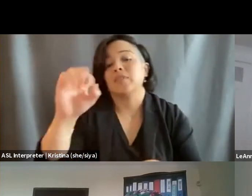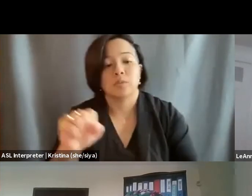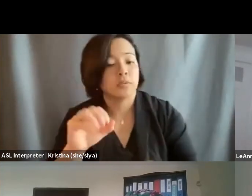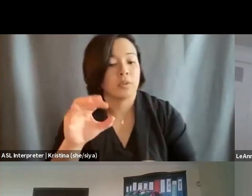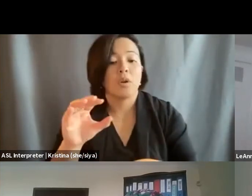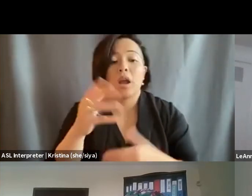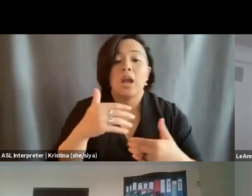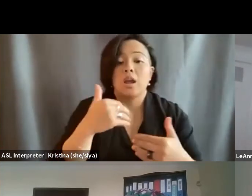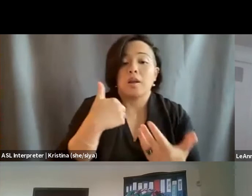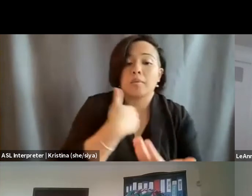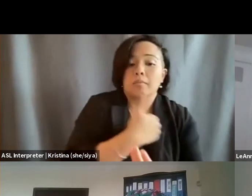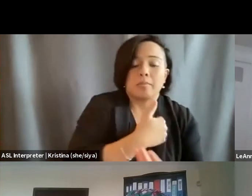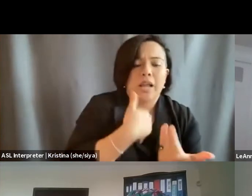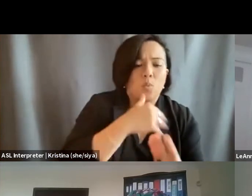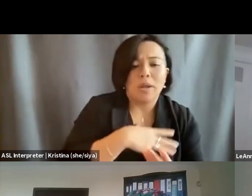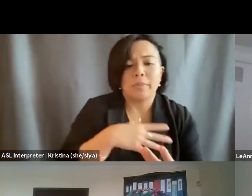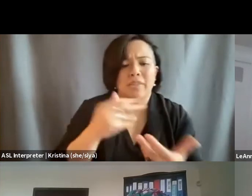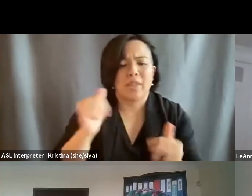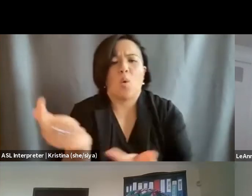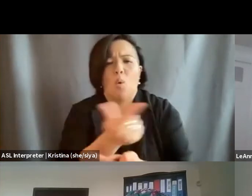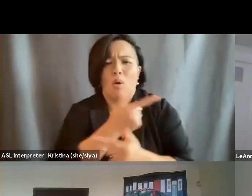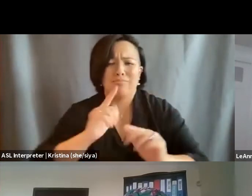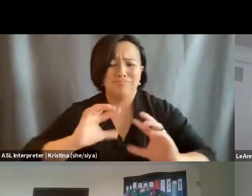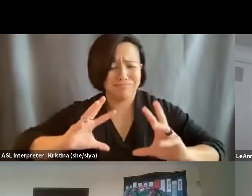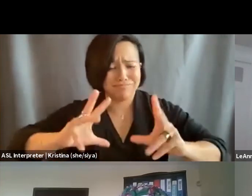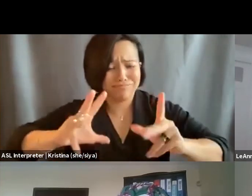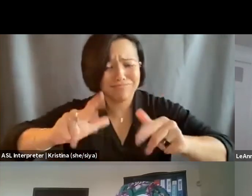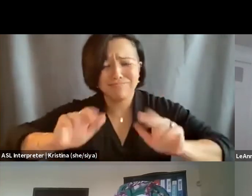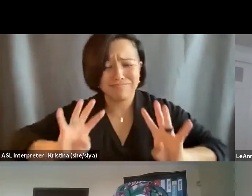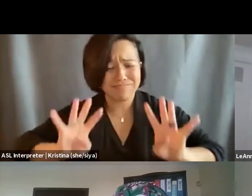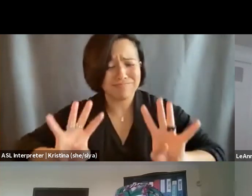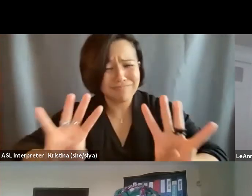They all rallied behind the issue in a coordinated way with strategies